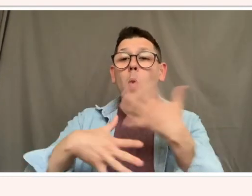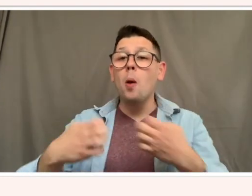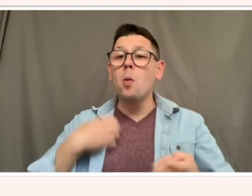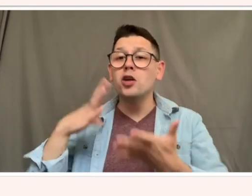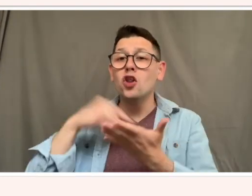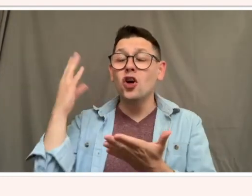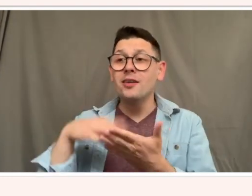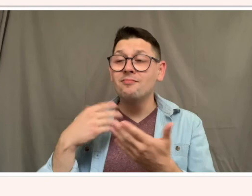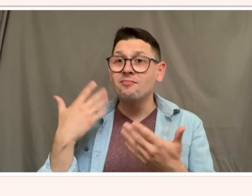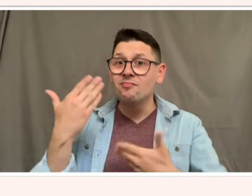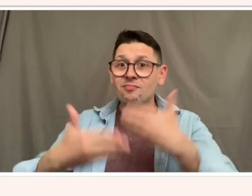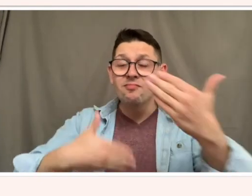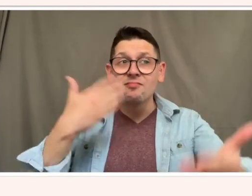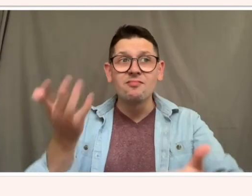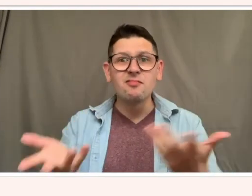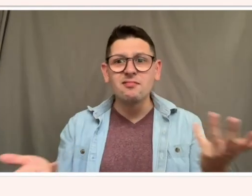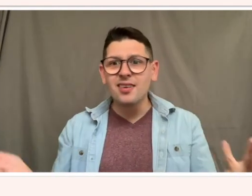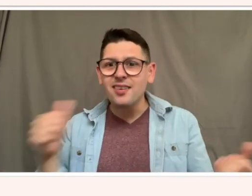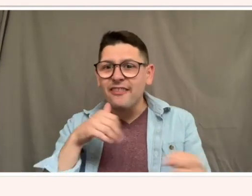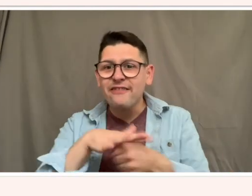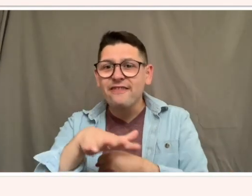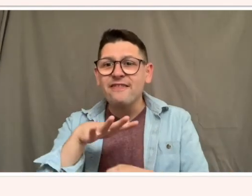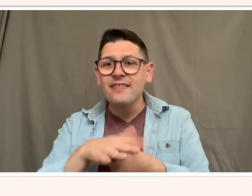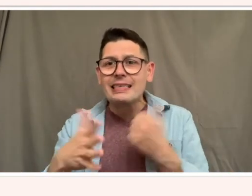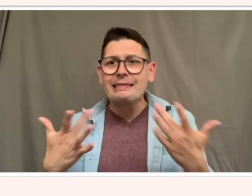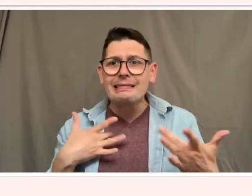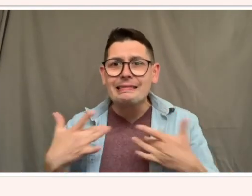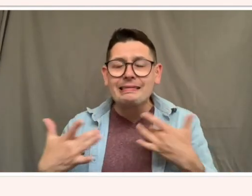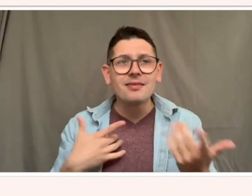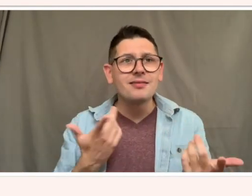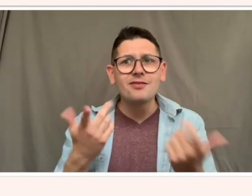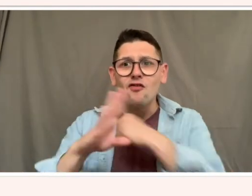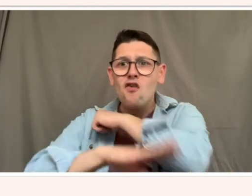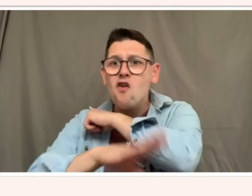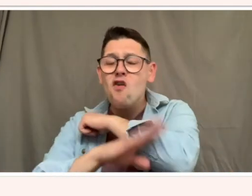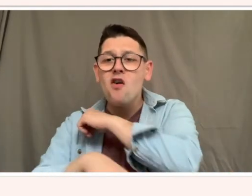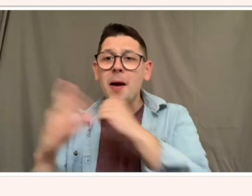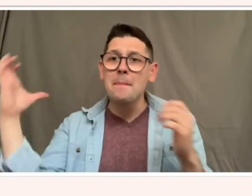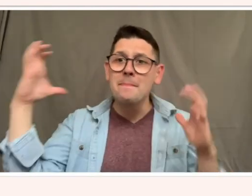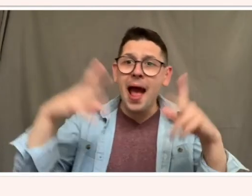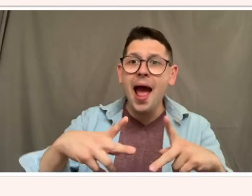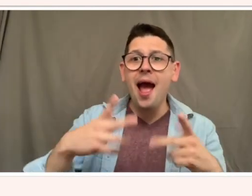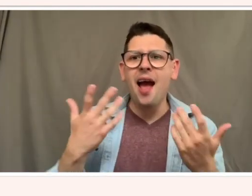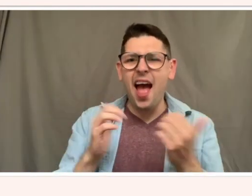from being in a classroom environment. Plus social and emotional learning is not happening.